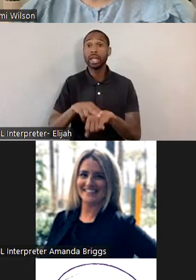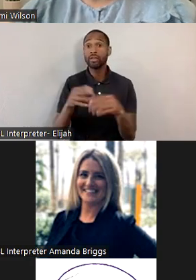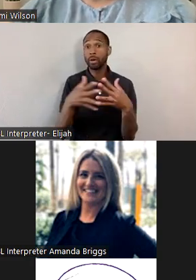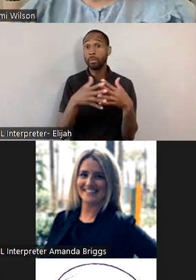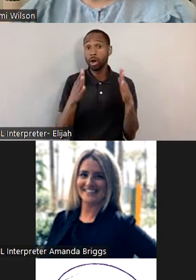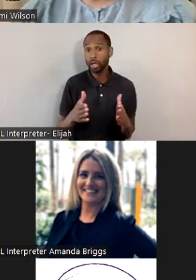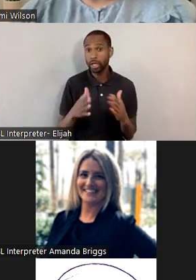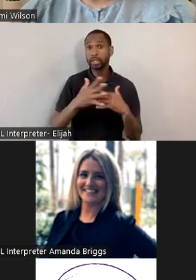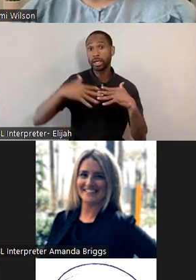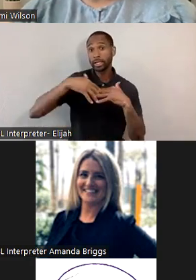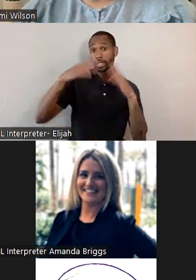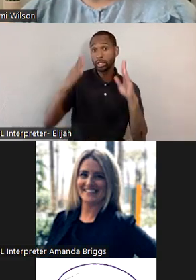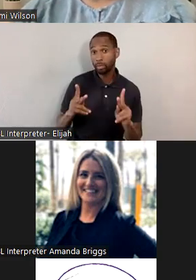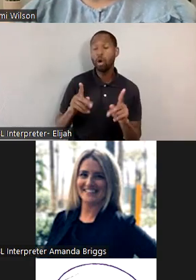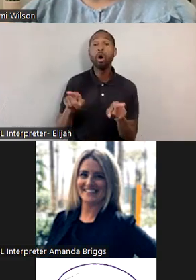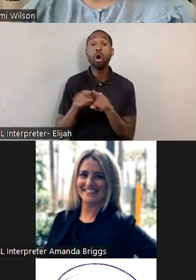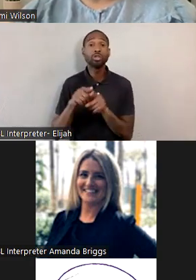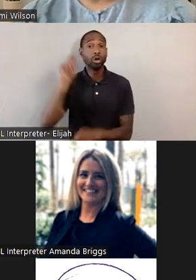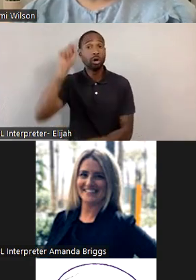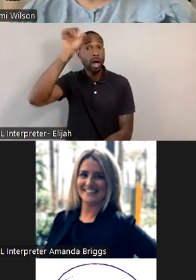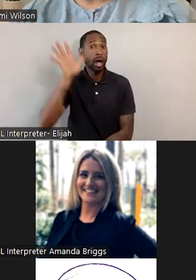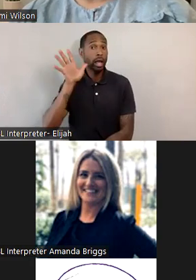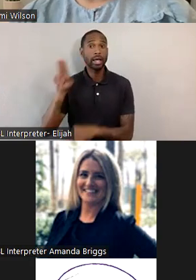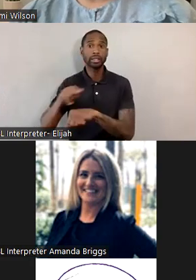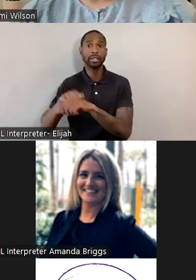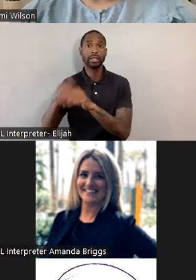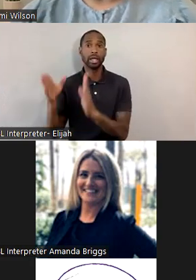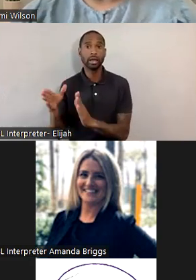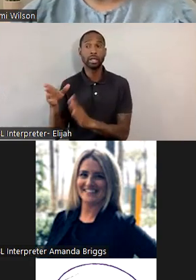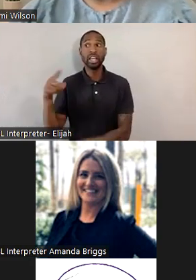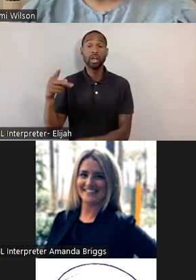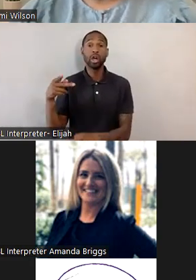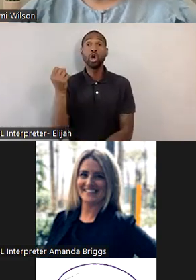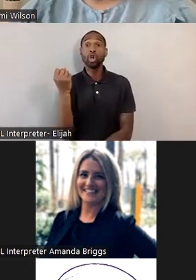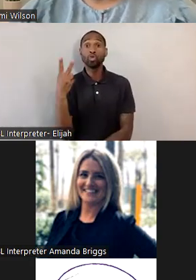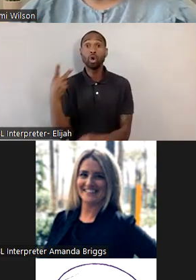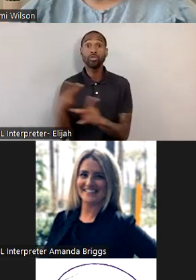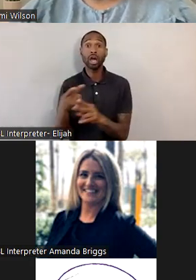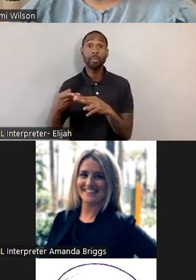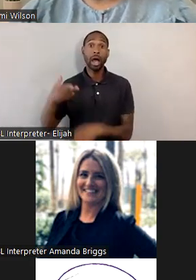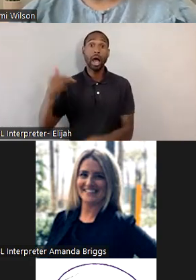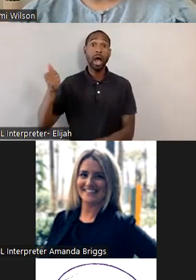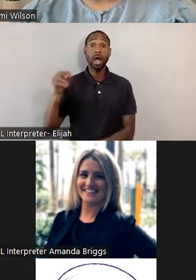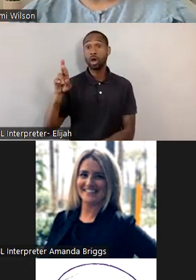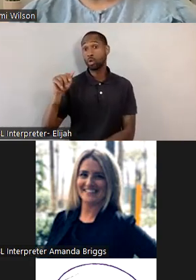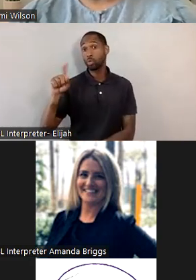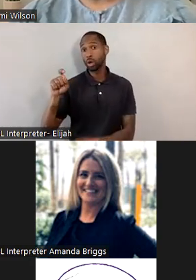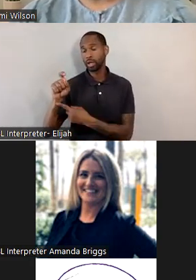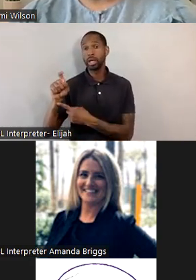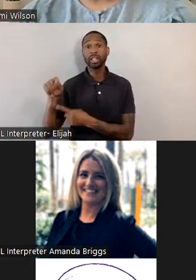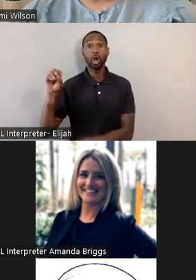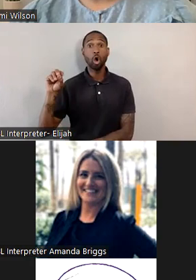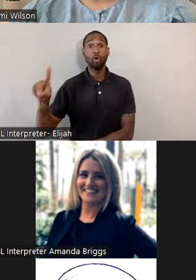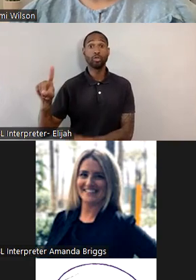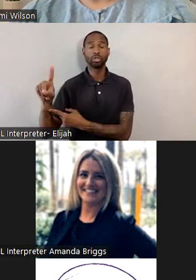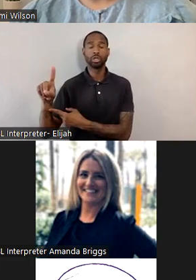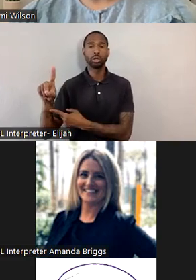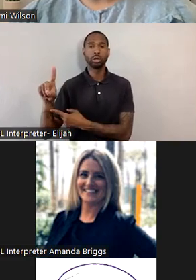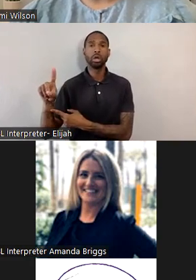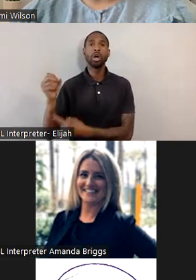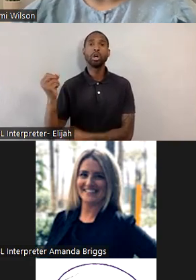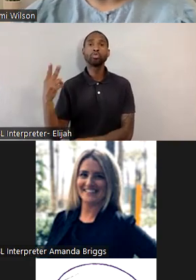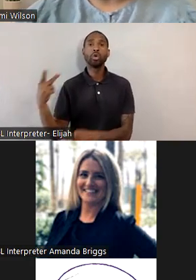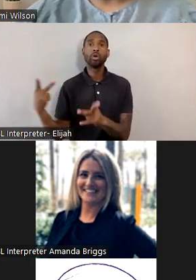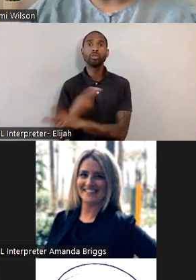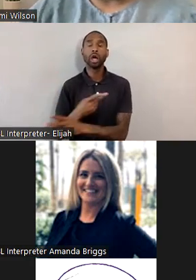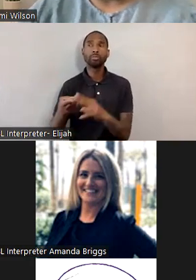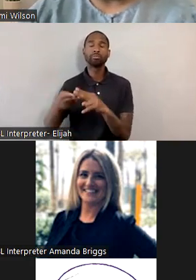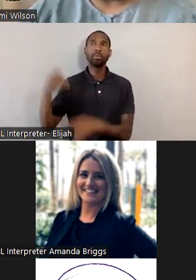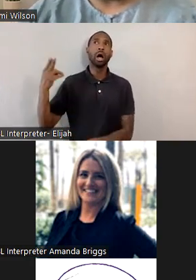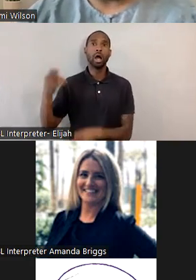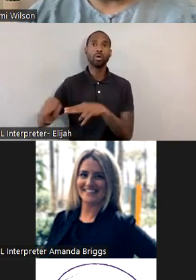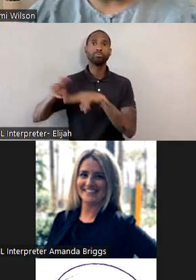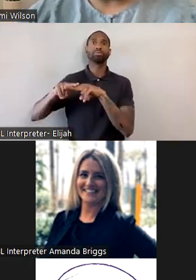They are at a 12 times higher, their overdosing at 12 times higher rate.